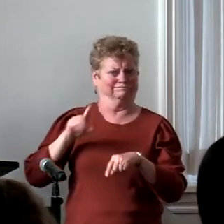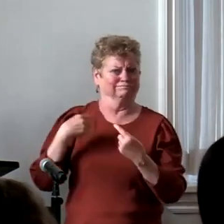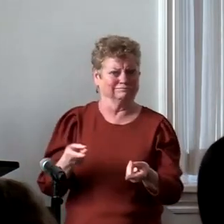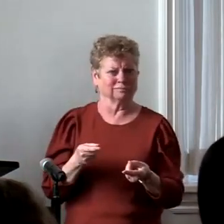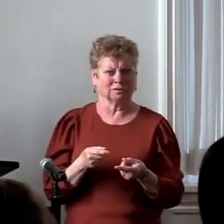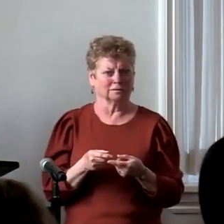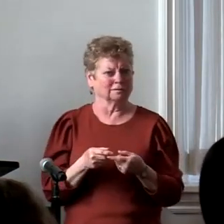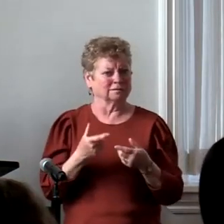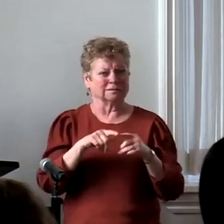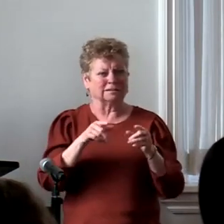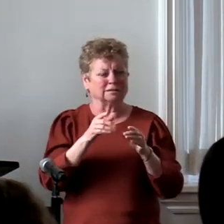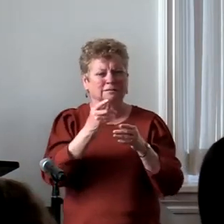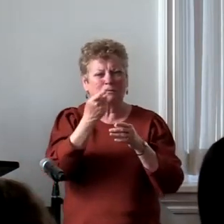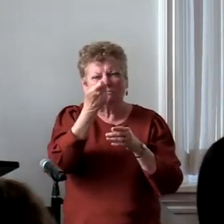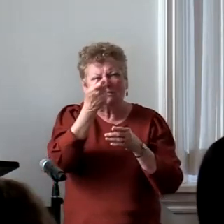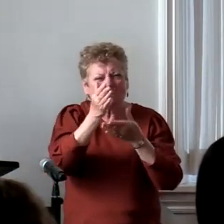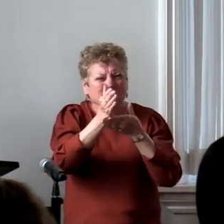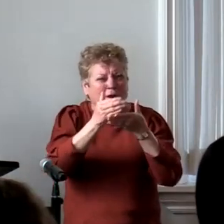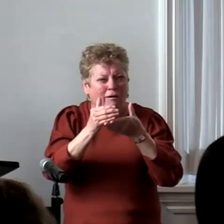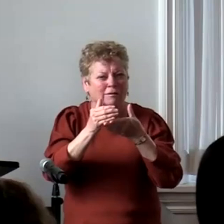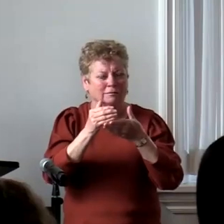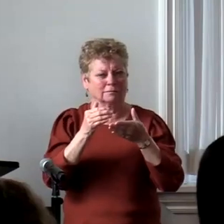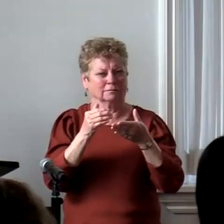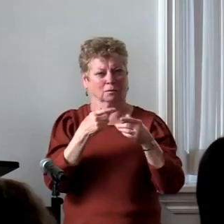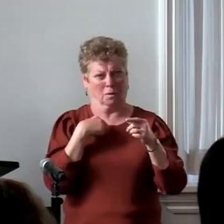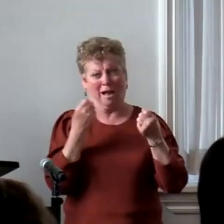and it's just a small slice of the many things that we have been wanting to do